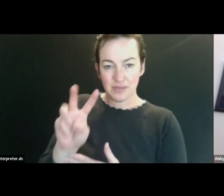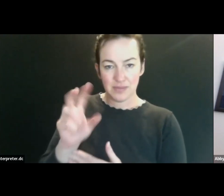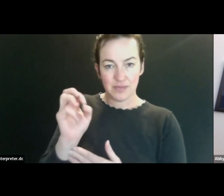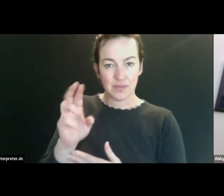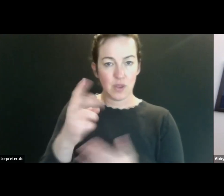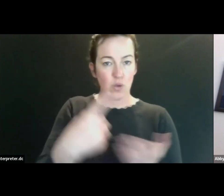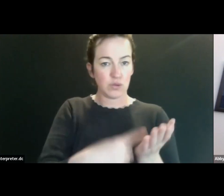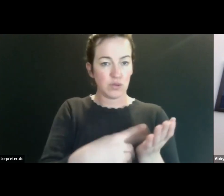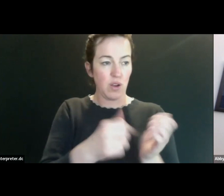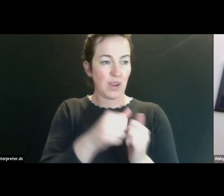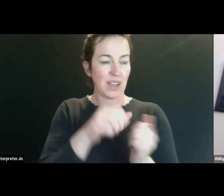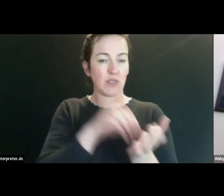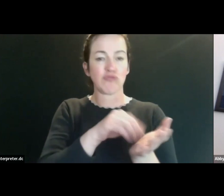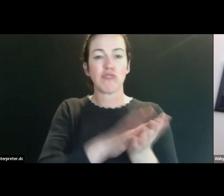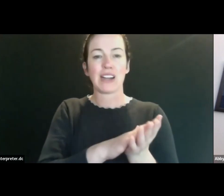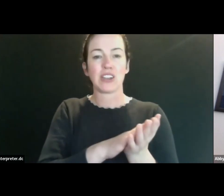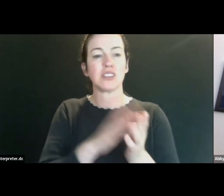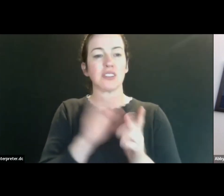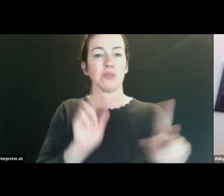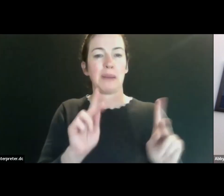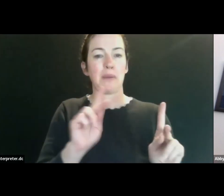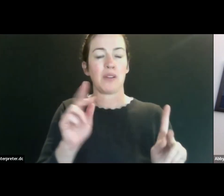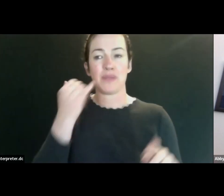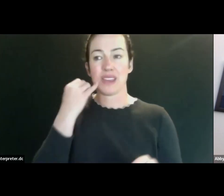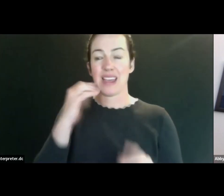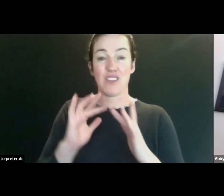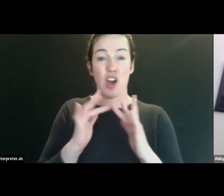records folks, whereas if you have a digital access, you can do it from the comfort of